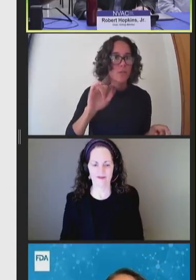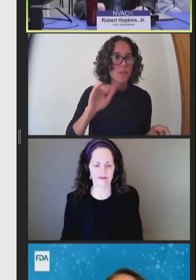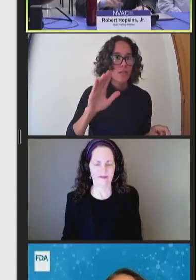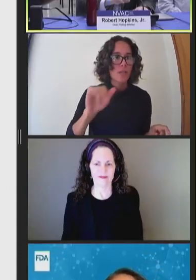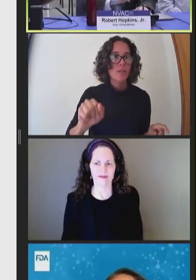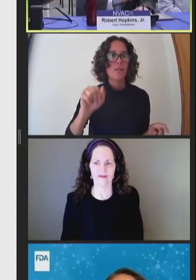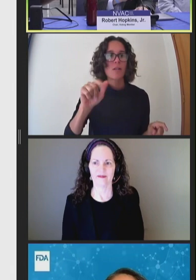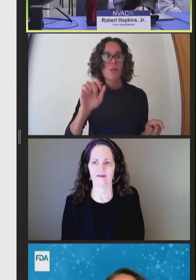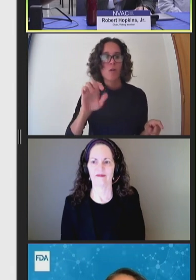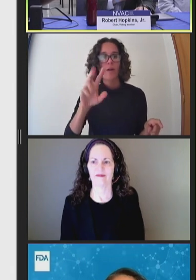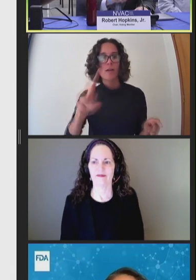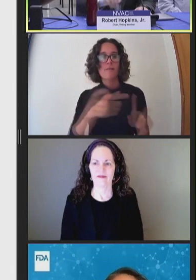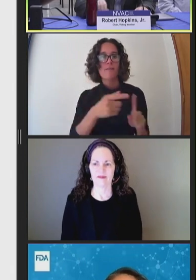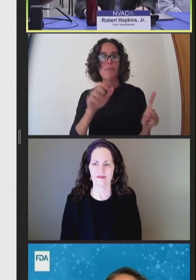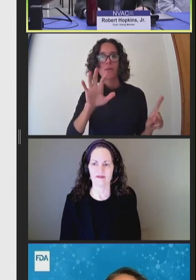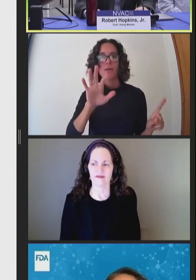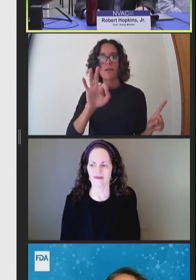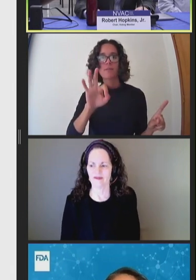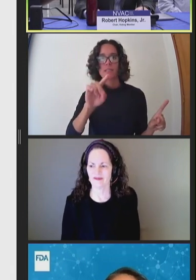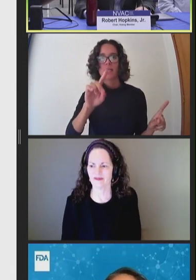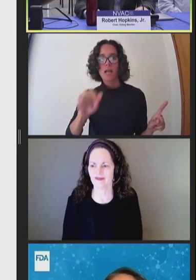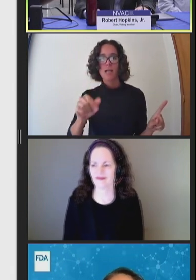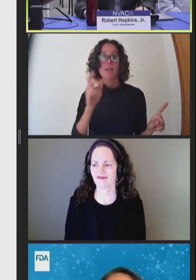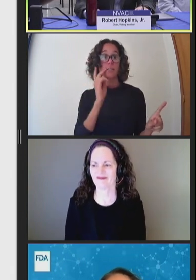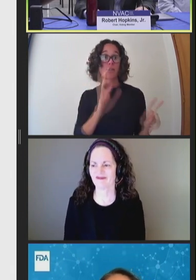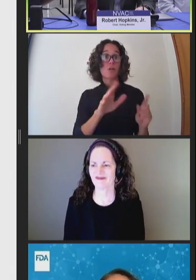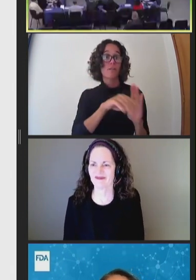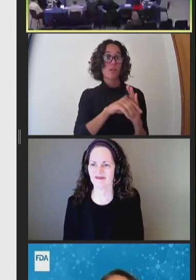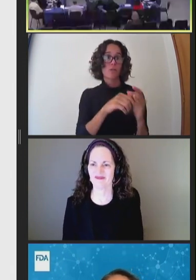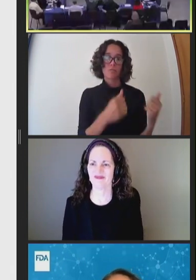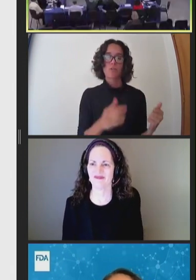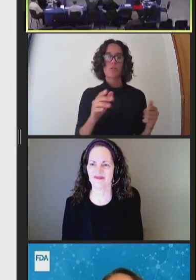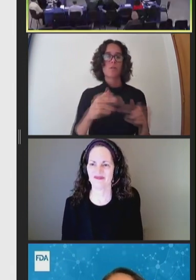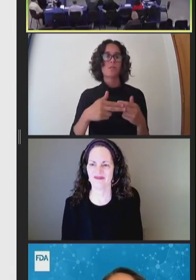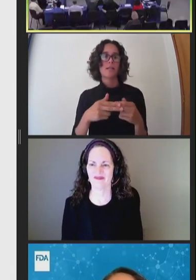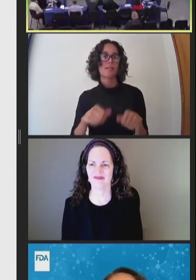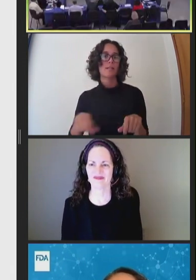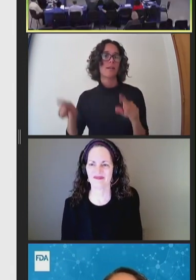I see you on the video and your slides are up. You have the floor.